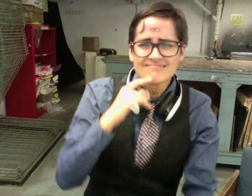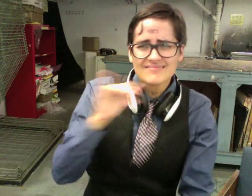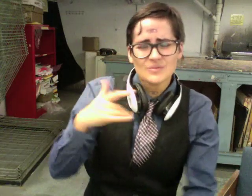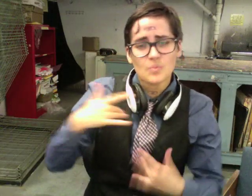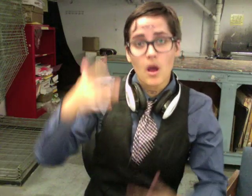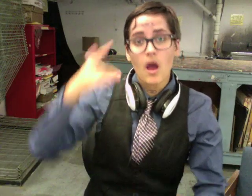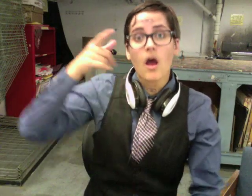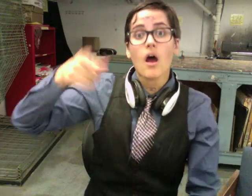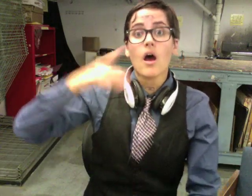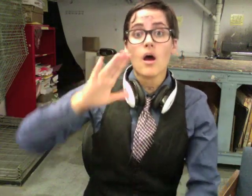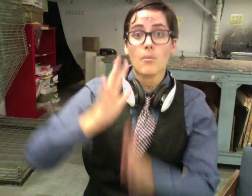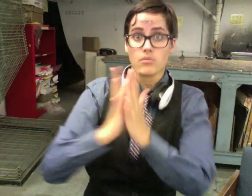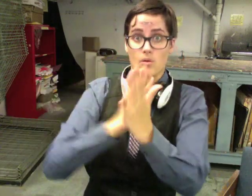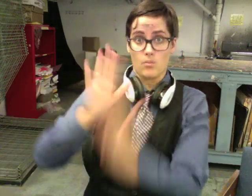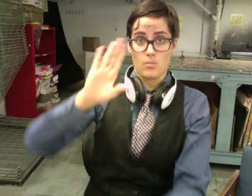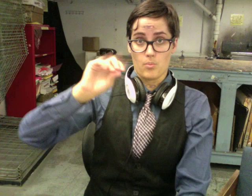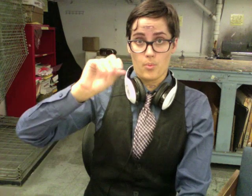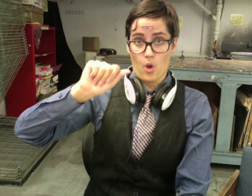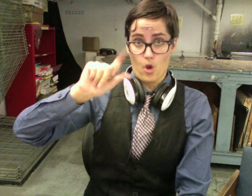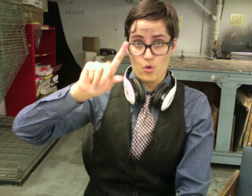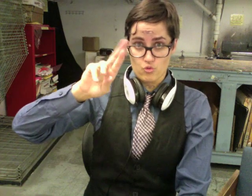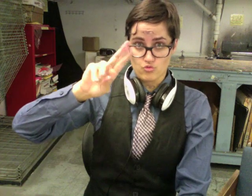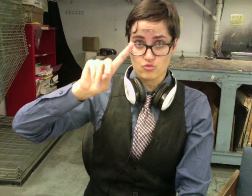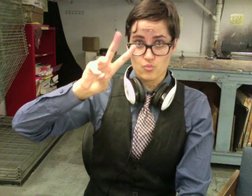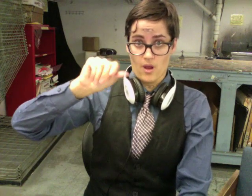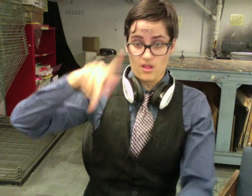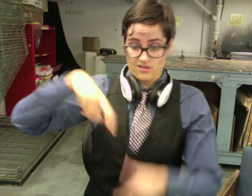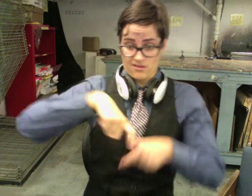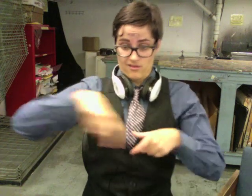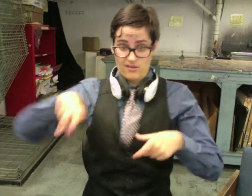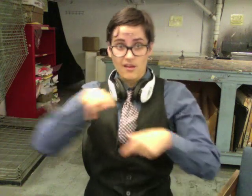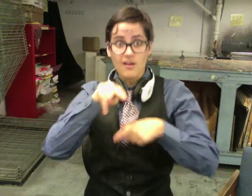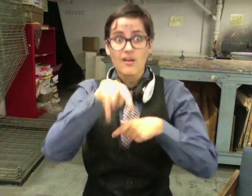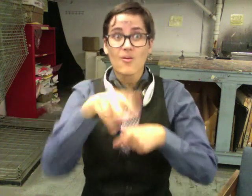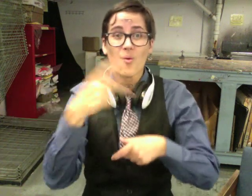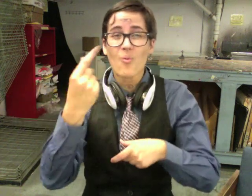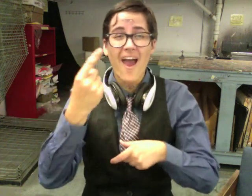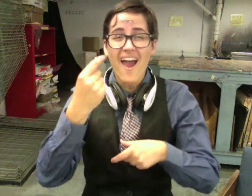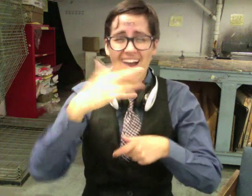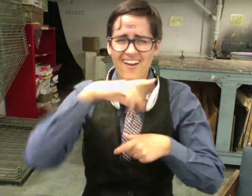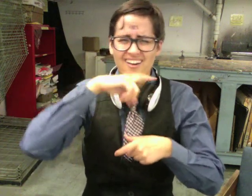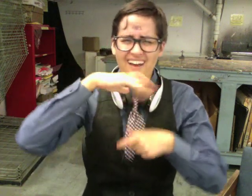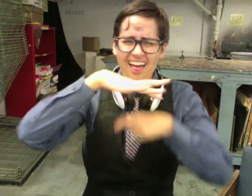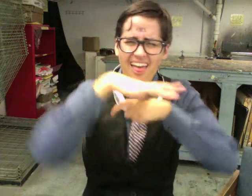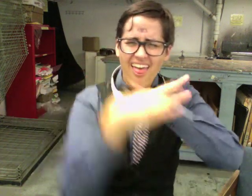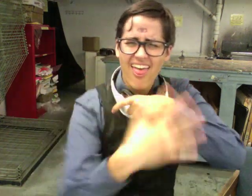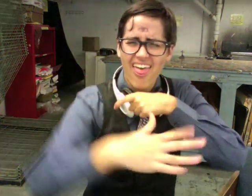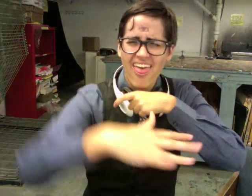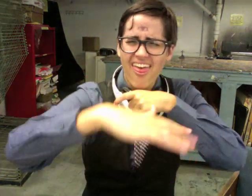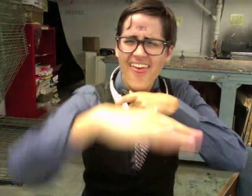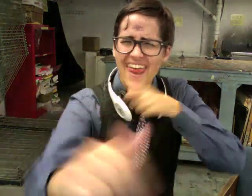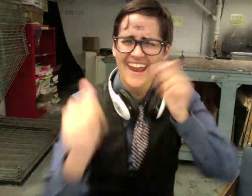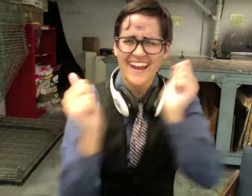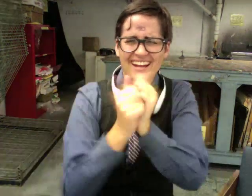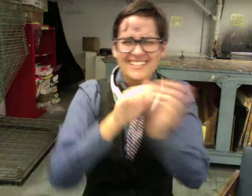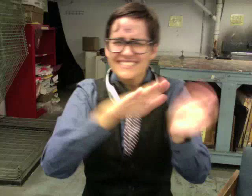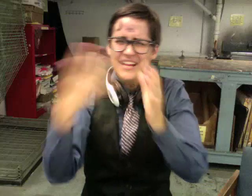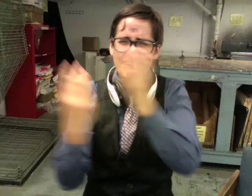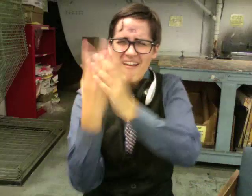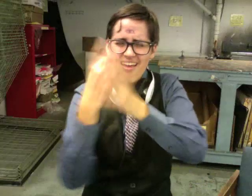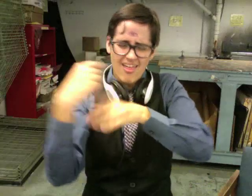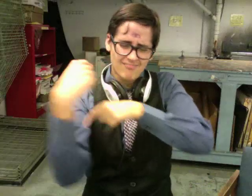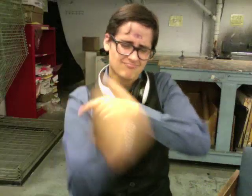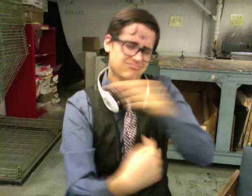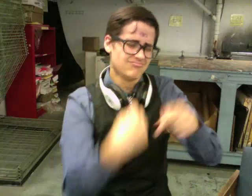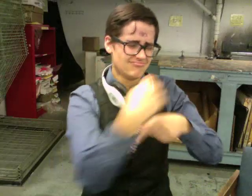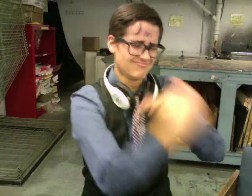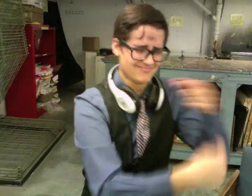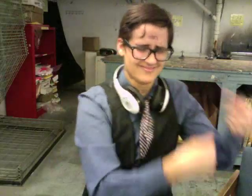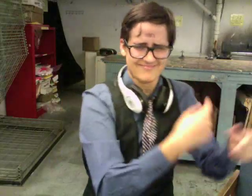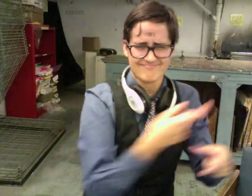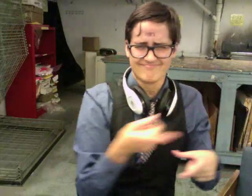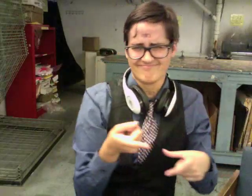For instance, the boardwalk is currently overlooking sage brush and rocks.